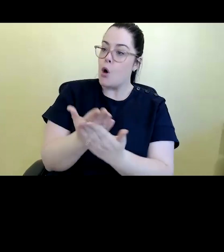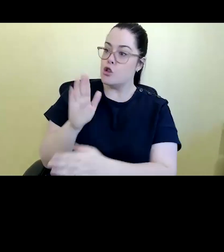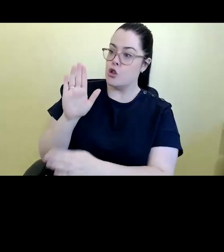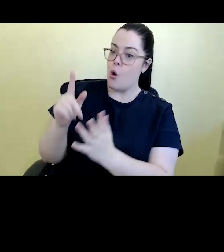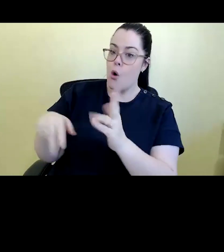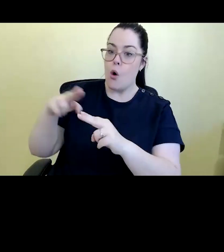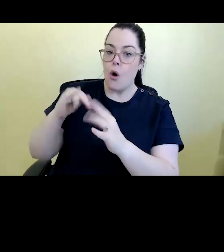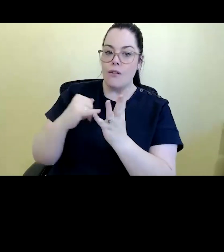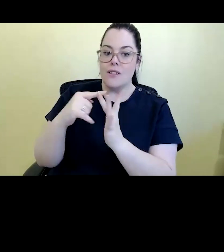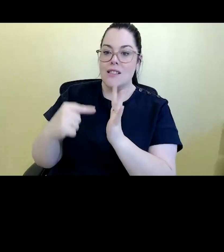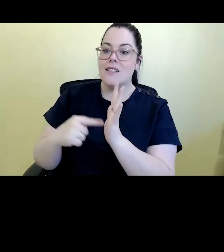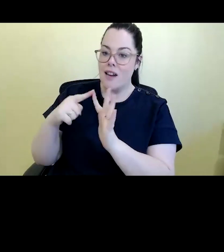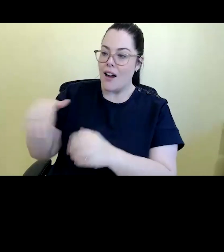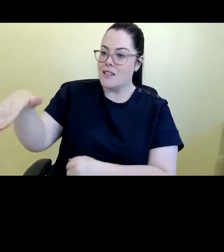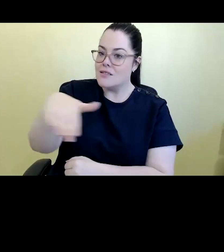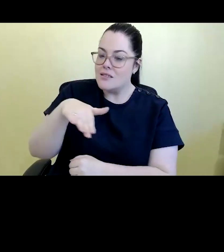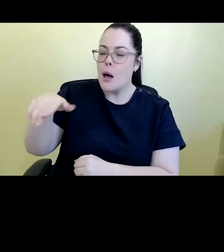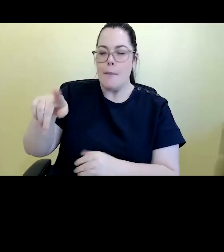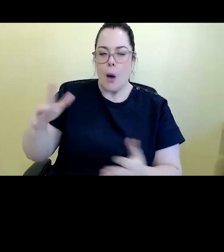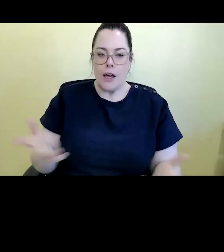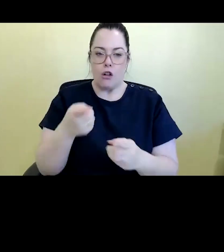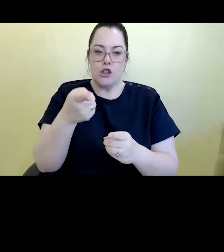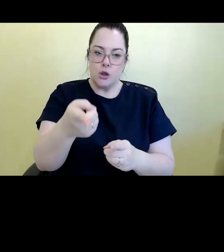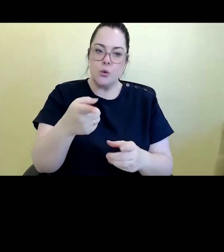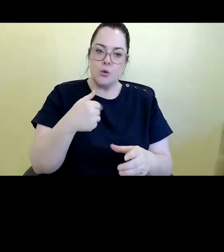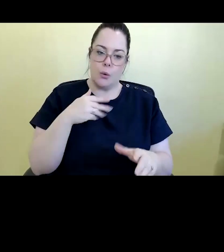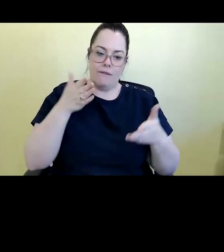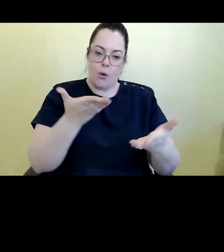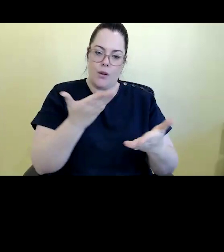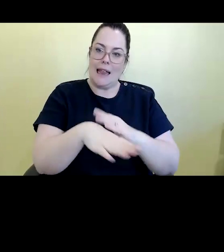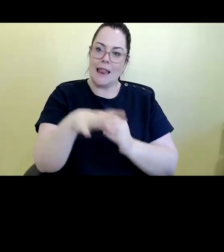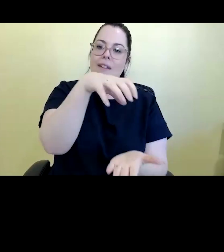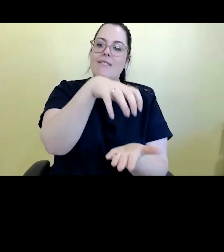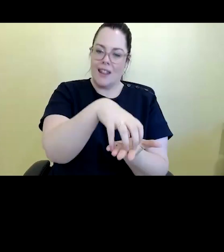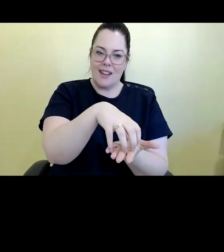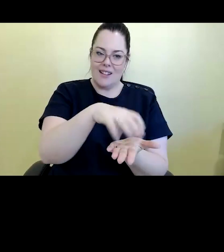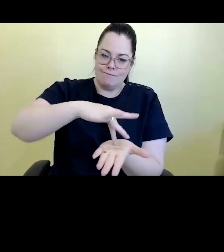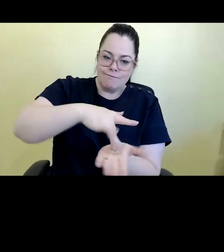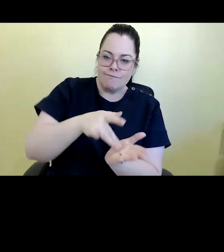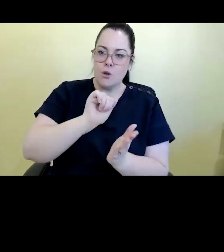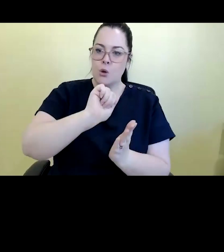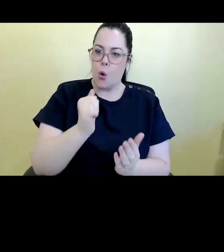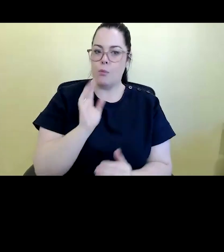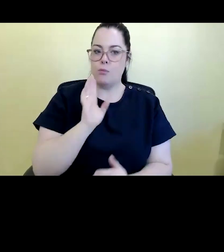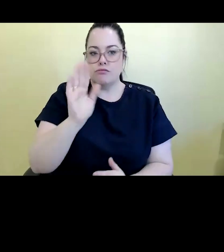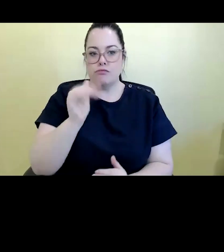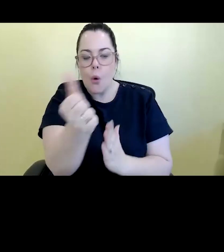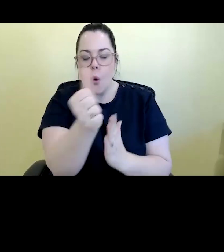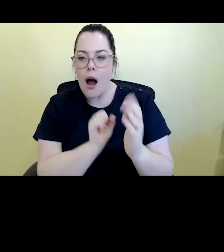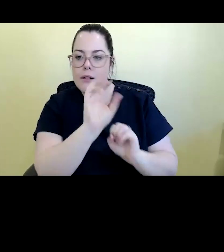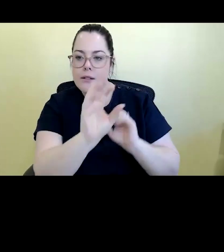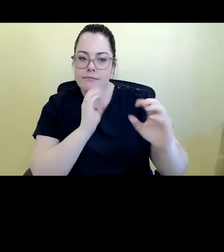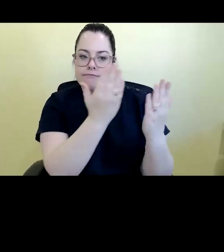but we encourage you to keep the pavilion as the main focus and central to the exhibition.